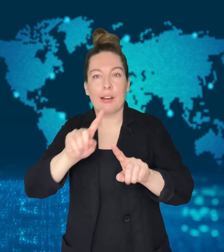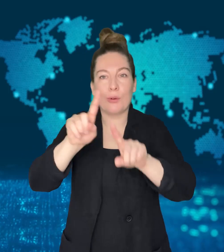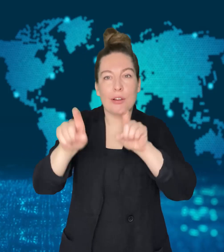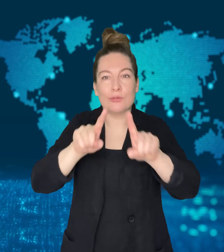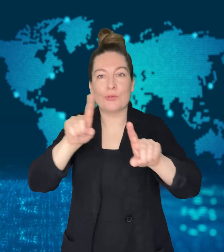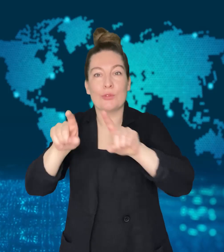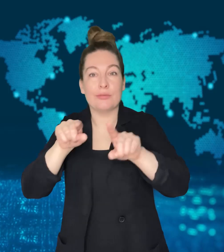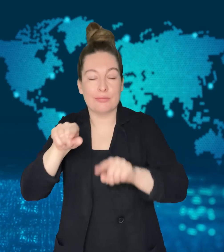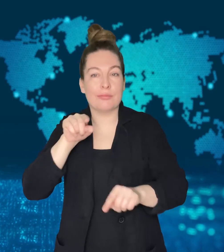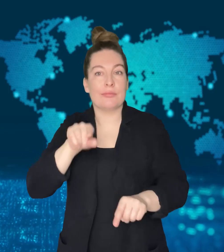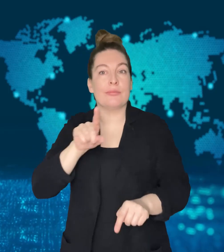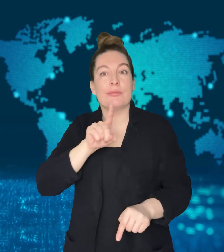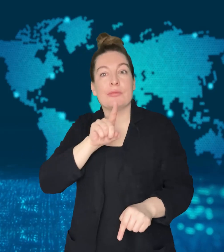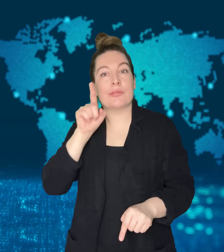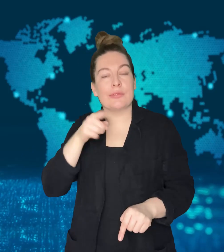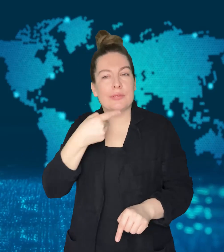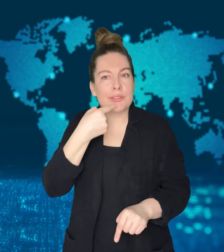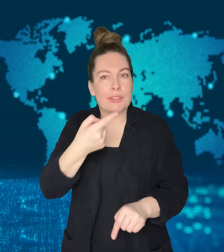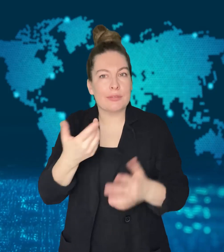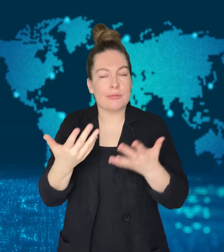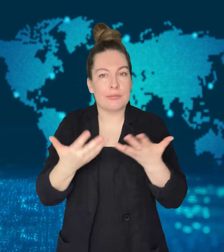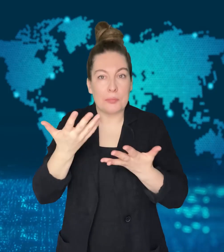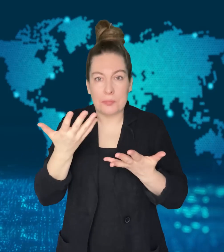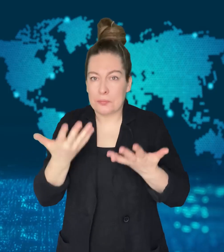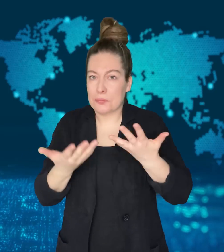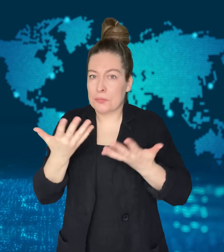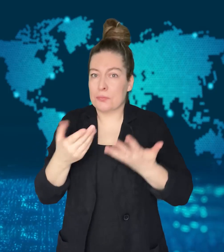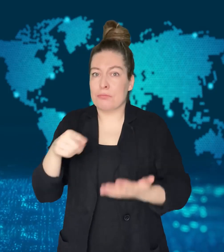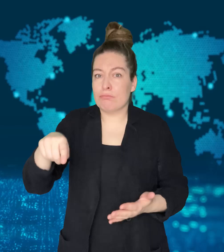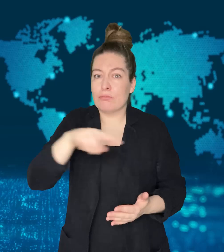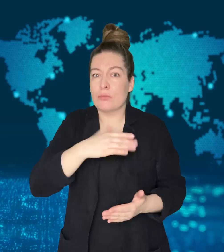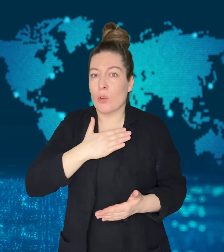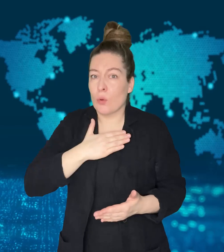is willing to give up his presidency if it